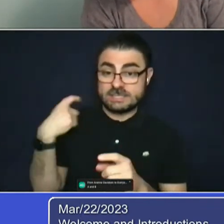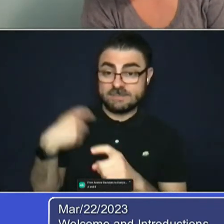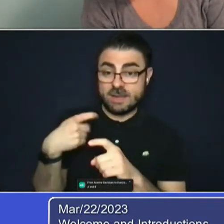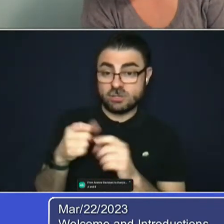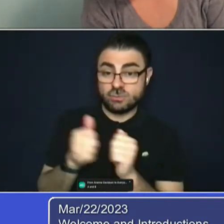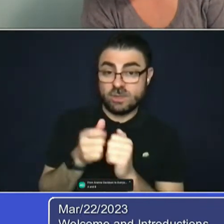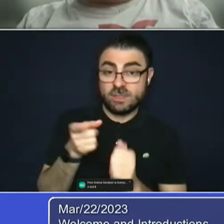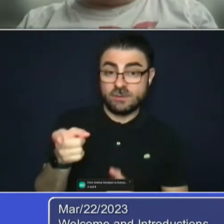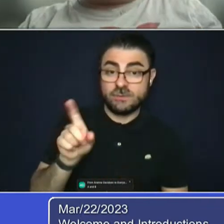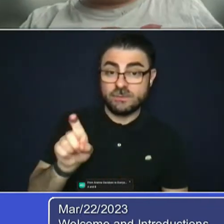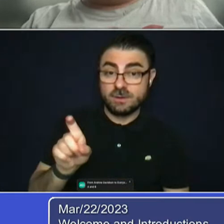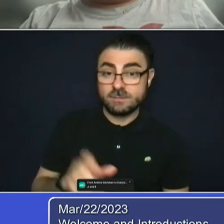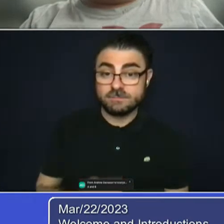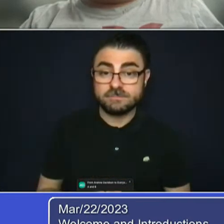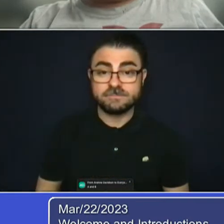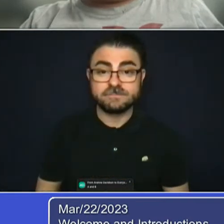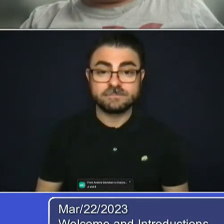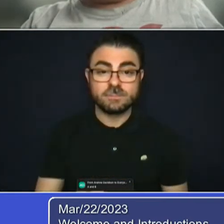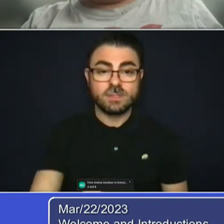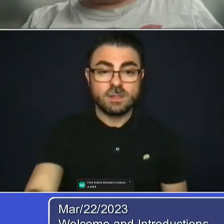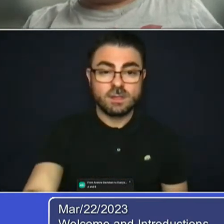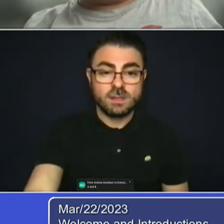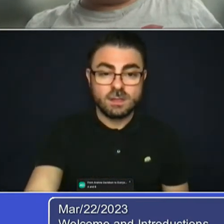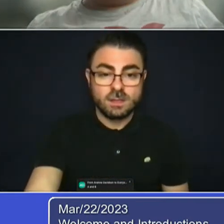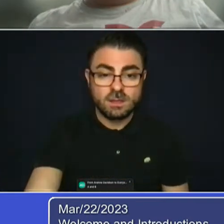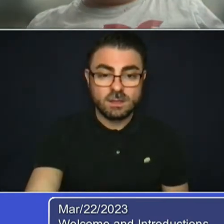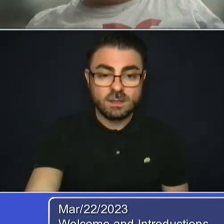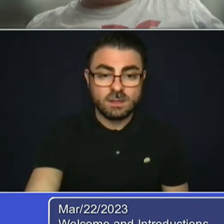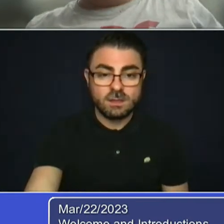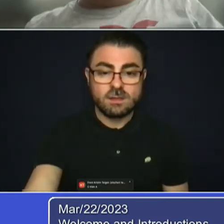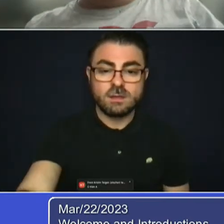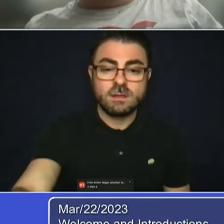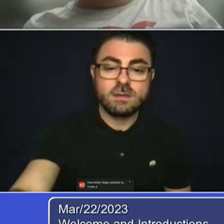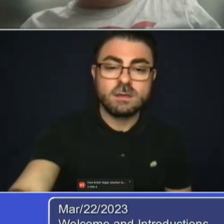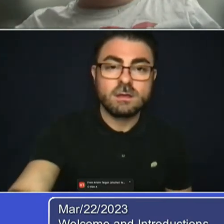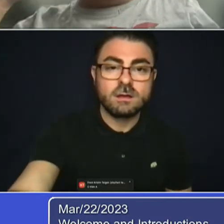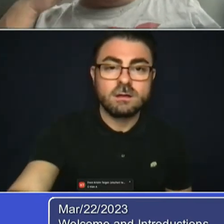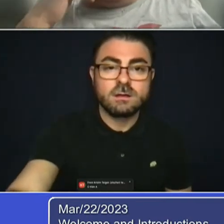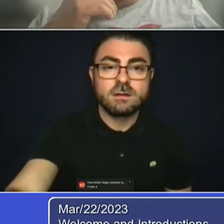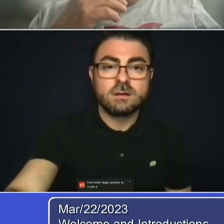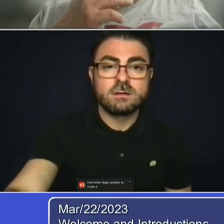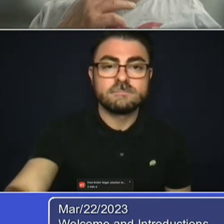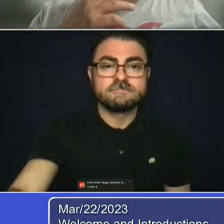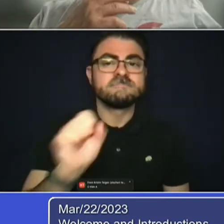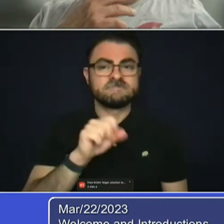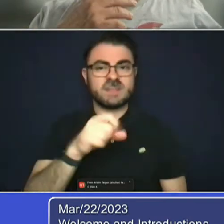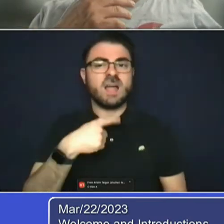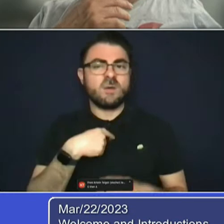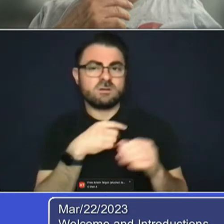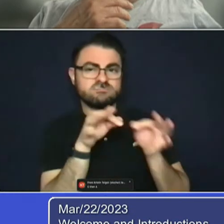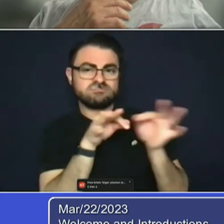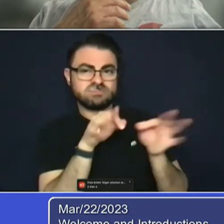FOLKS THAT -- ARE ALL THOSE FOLKS WITH YOU?